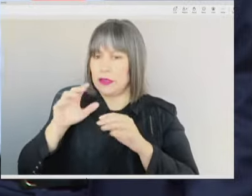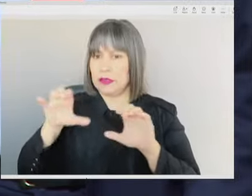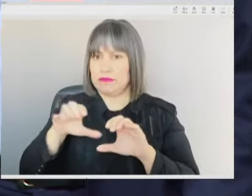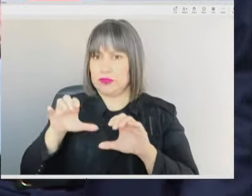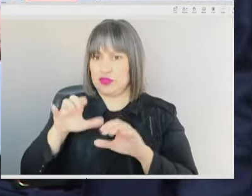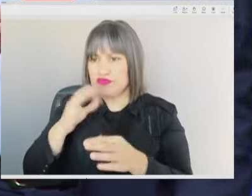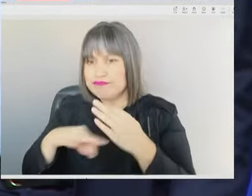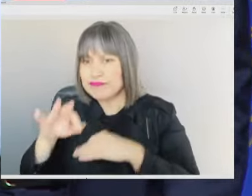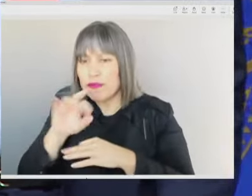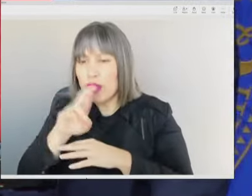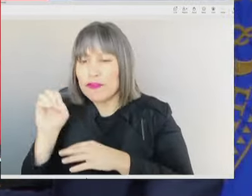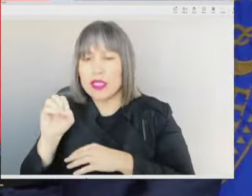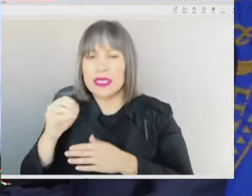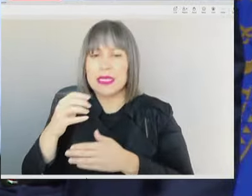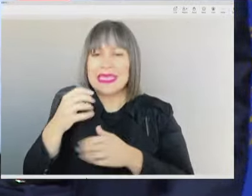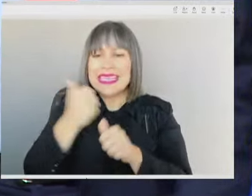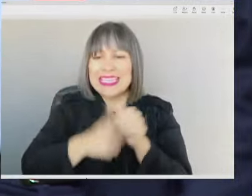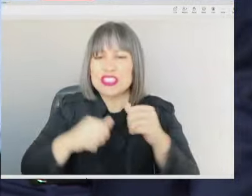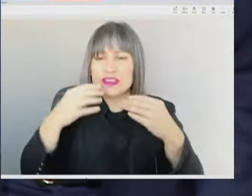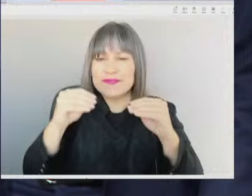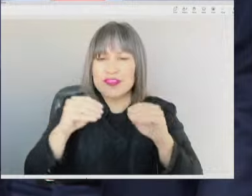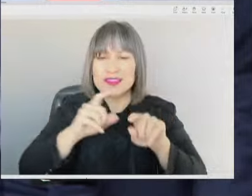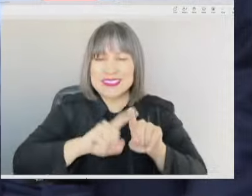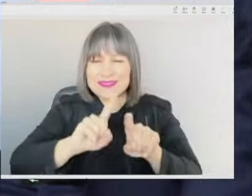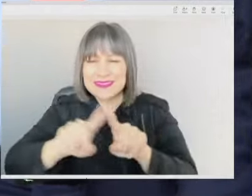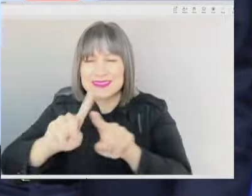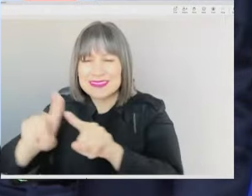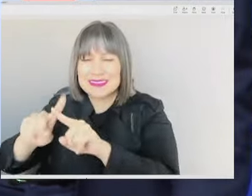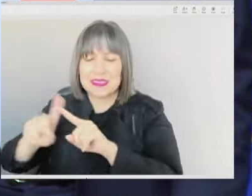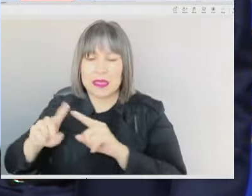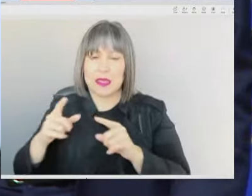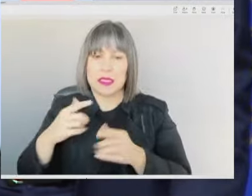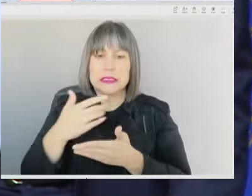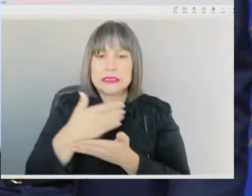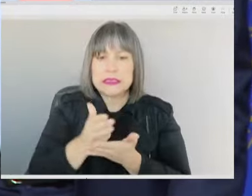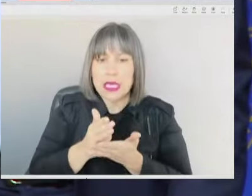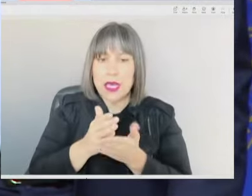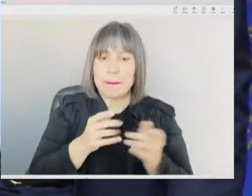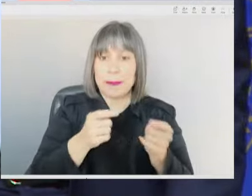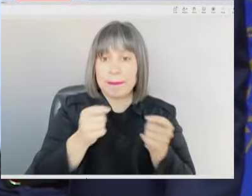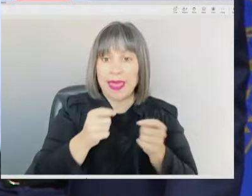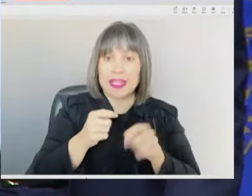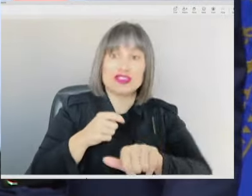bit different in their construction and where they are. Some of them manage other systems as kind of